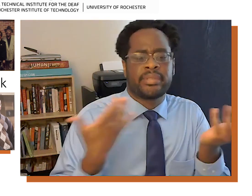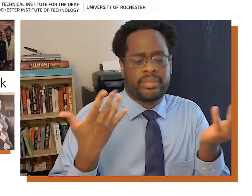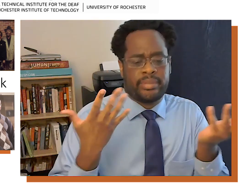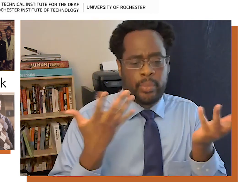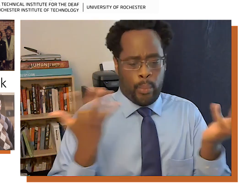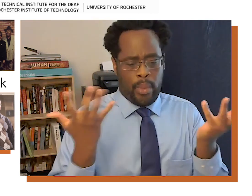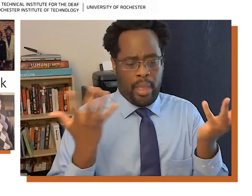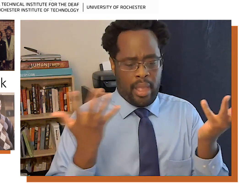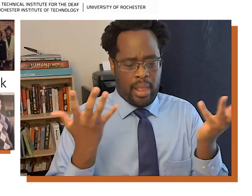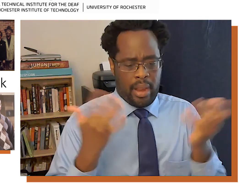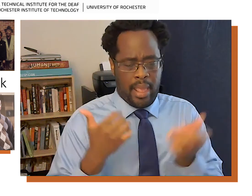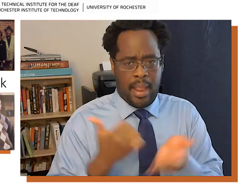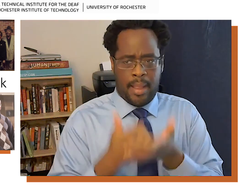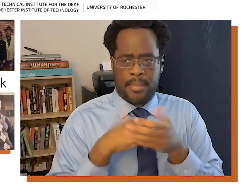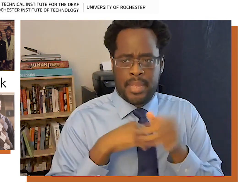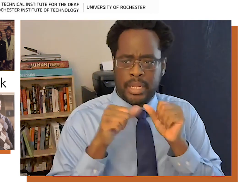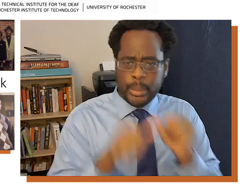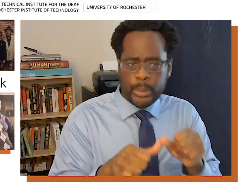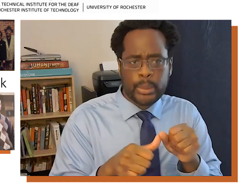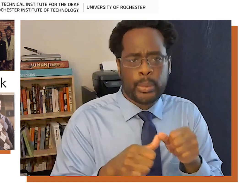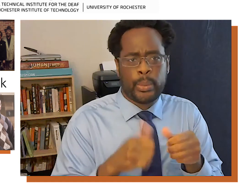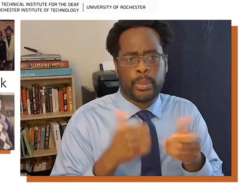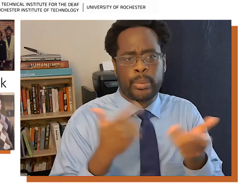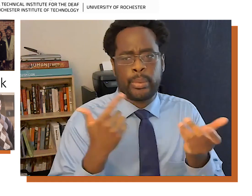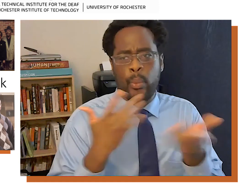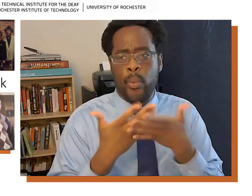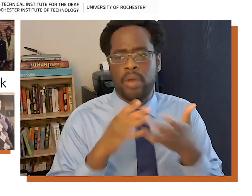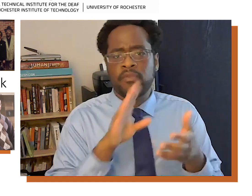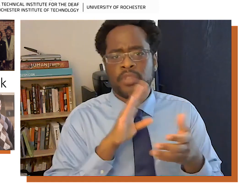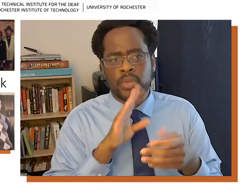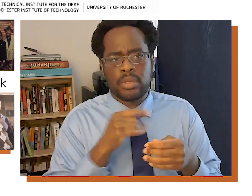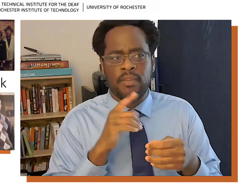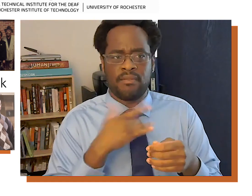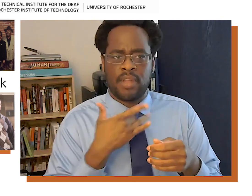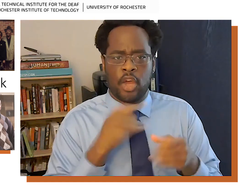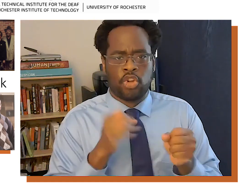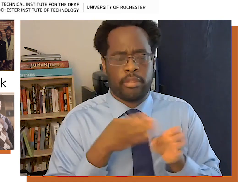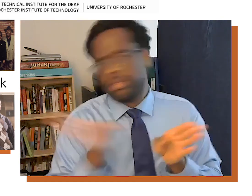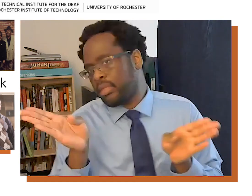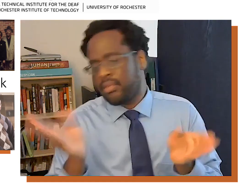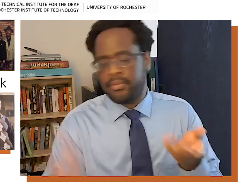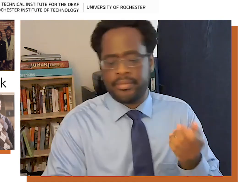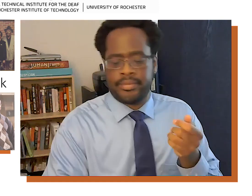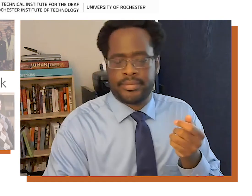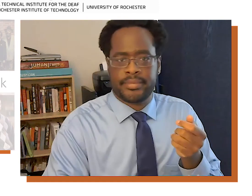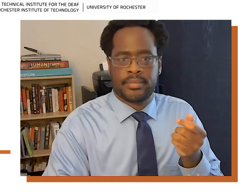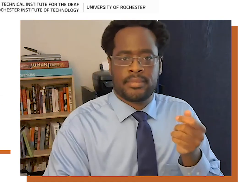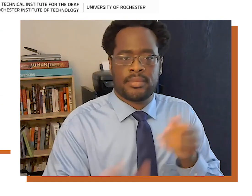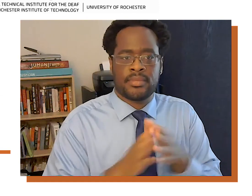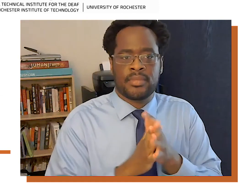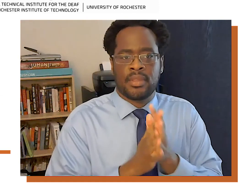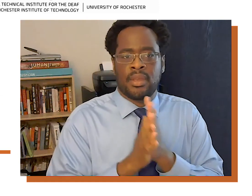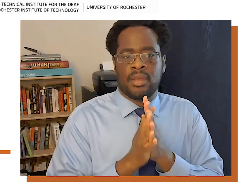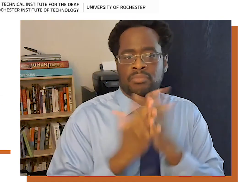and thinking about what helped me continue through and not get off course...